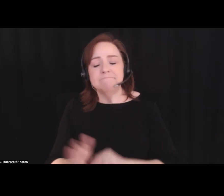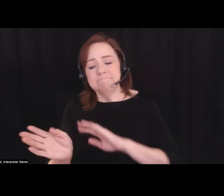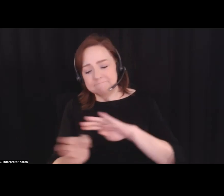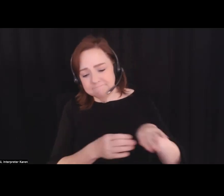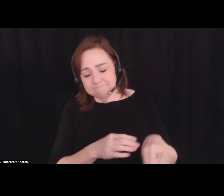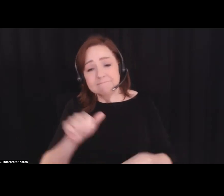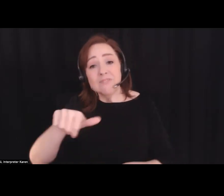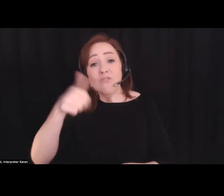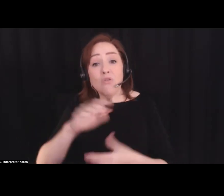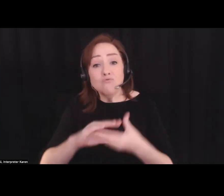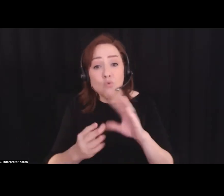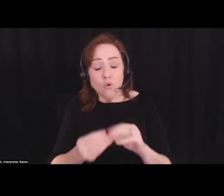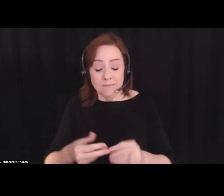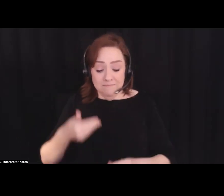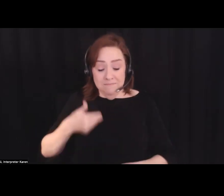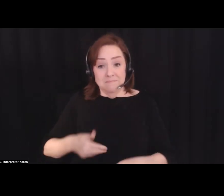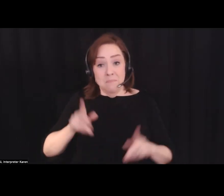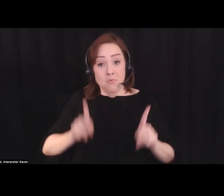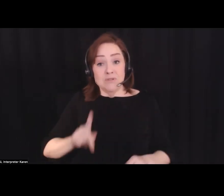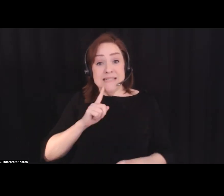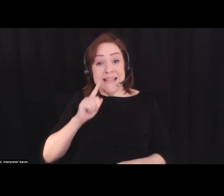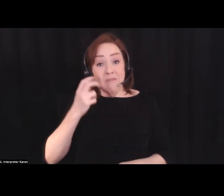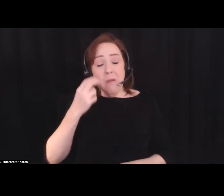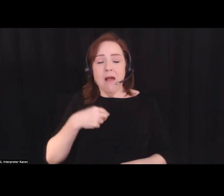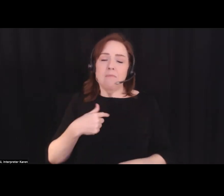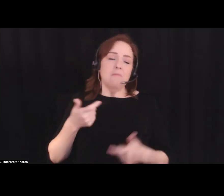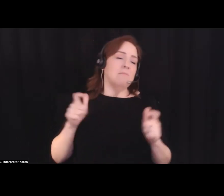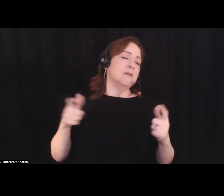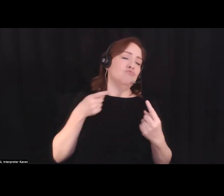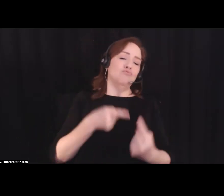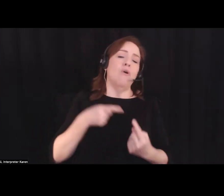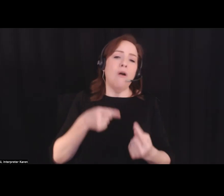is deaf-blind my biggest struggle is trying to request accommodation such as an ASL interpreter.